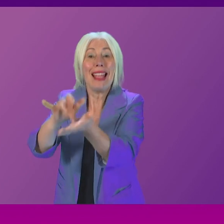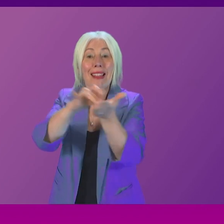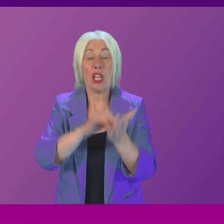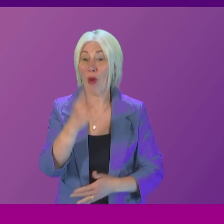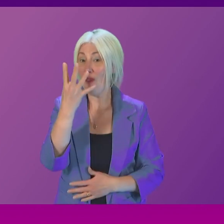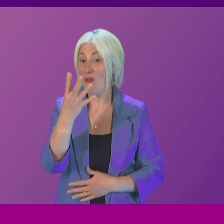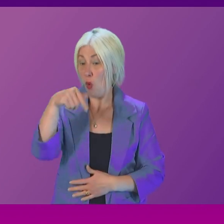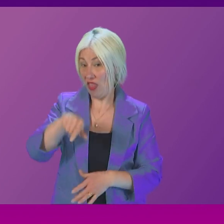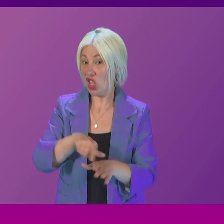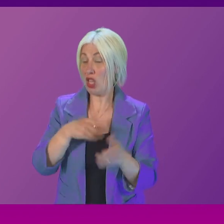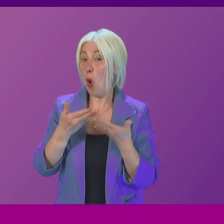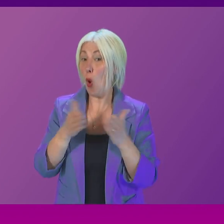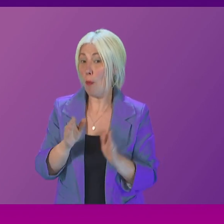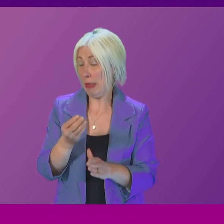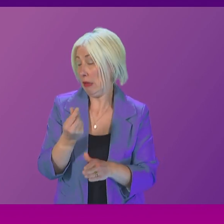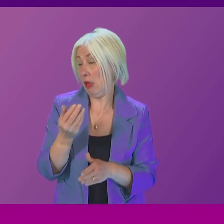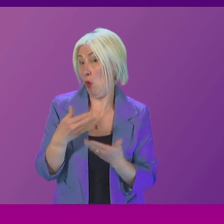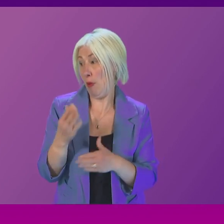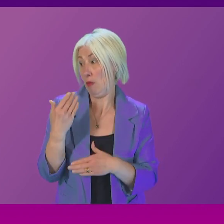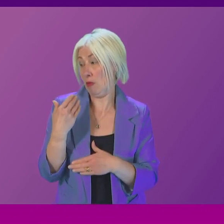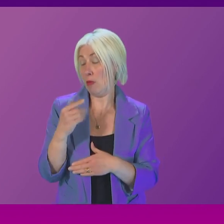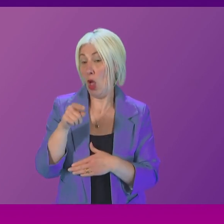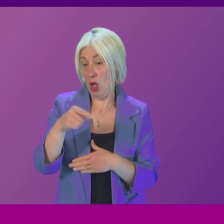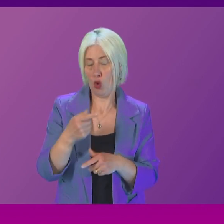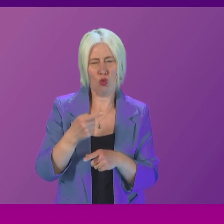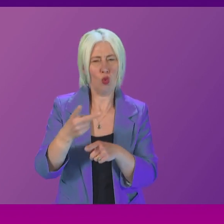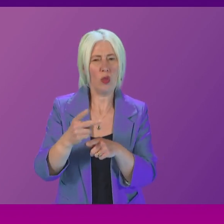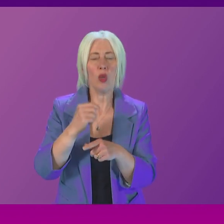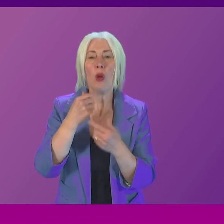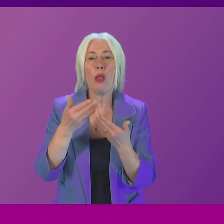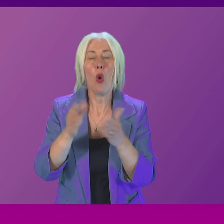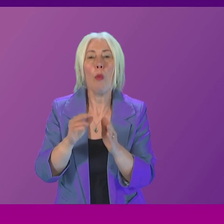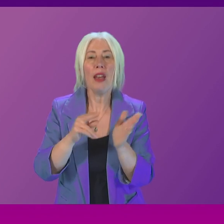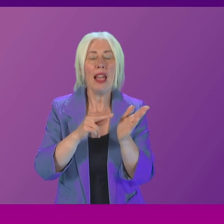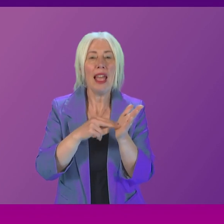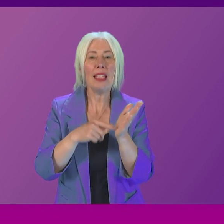A couple of them have already opened, and, in a couple of weeks’ time, I will be pleased to officially open NTC Highland.